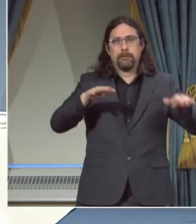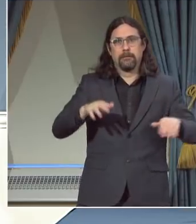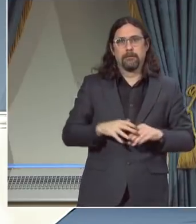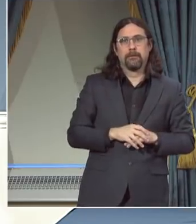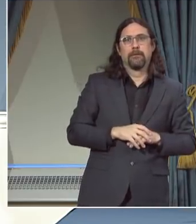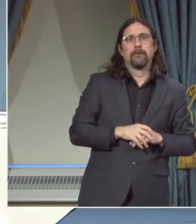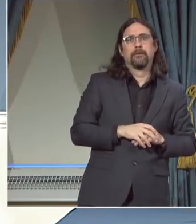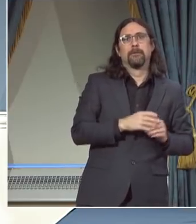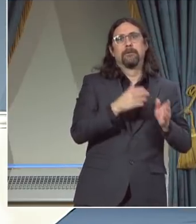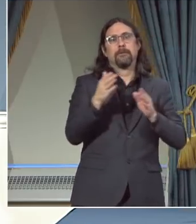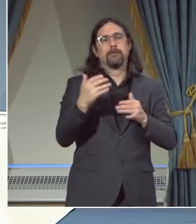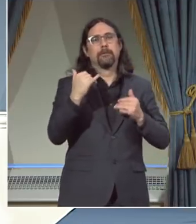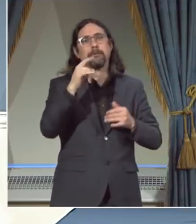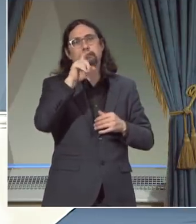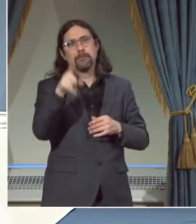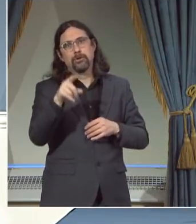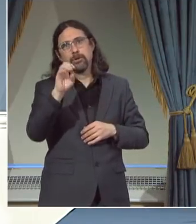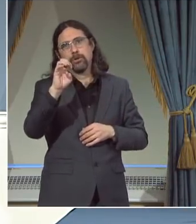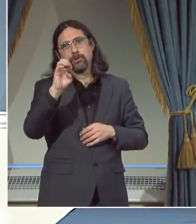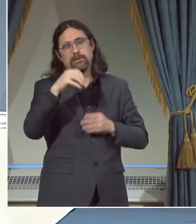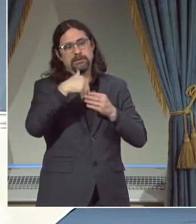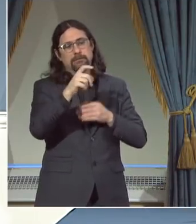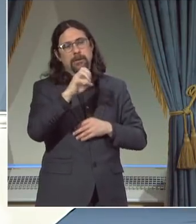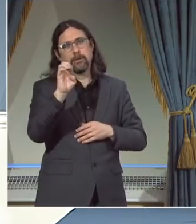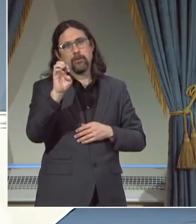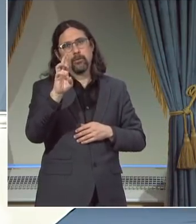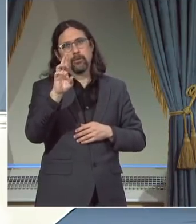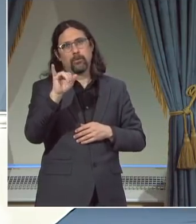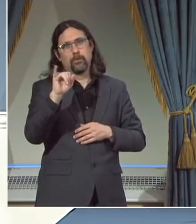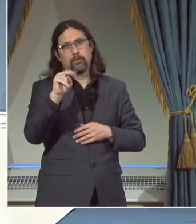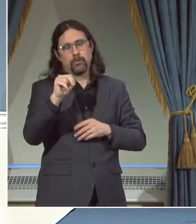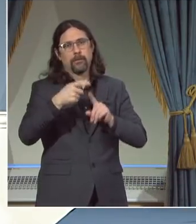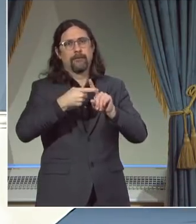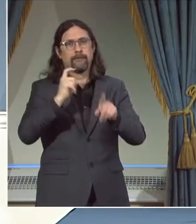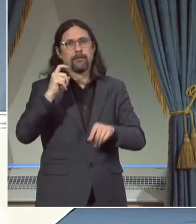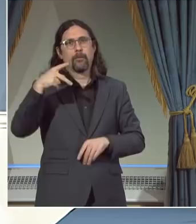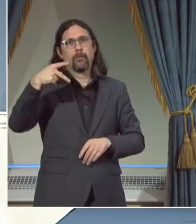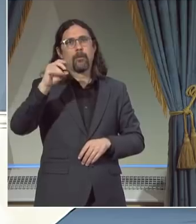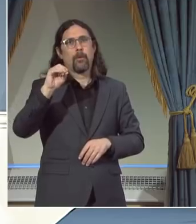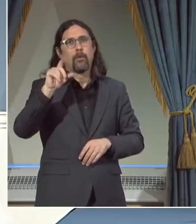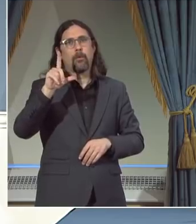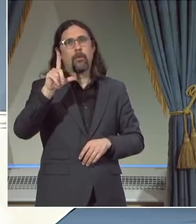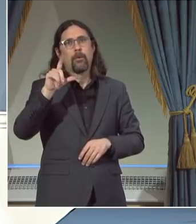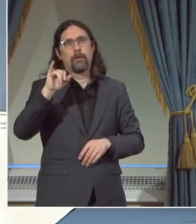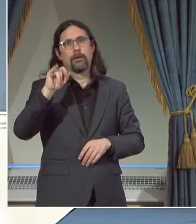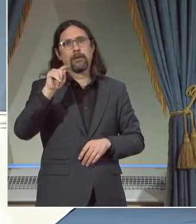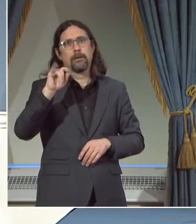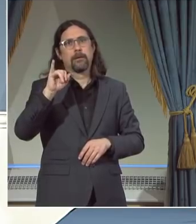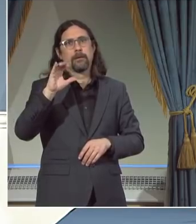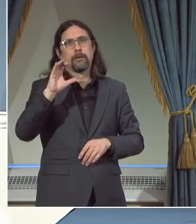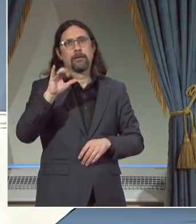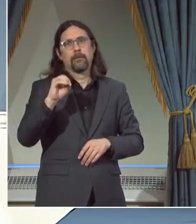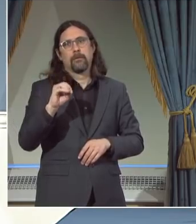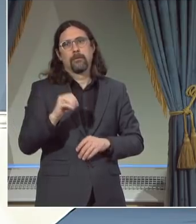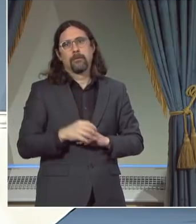YOU SAID ON FRIDAY THAT YOU WERE CONSIDERING SOCIAL DISTANCING VIOLATORS AND YO U WERE GOING TO